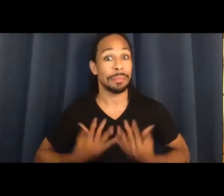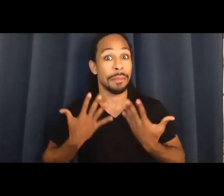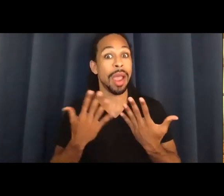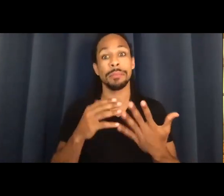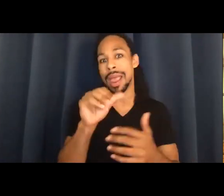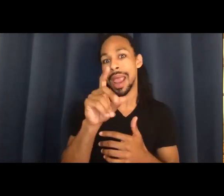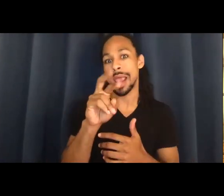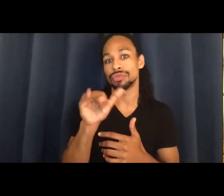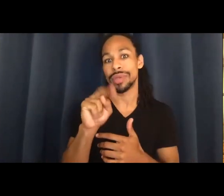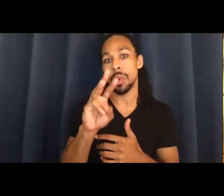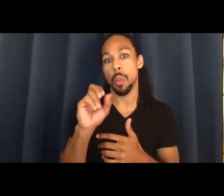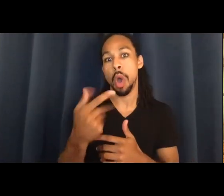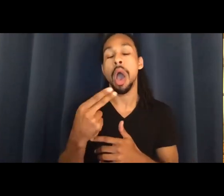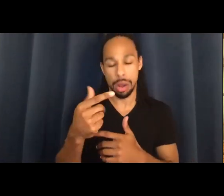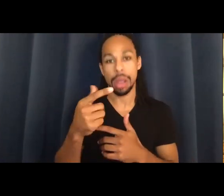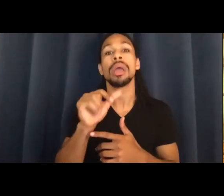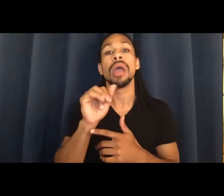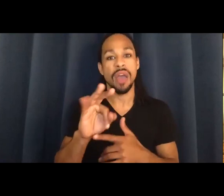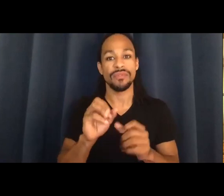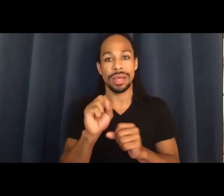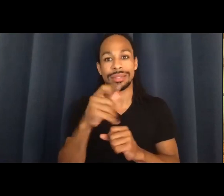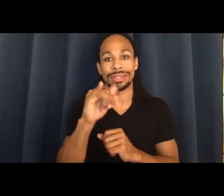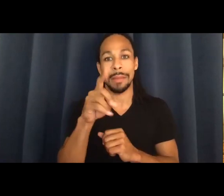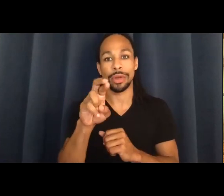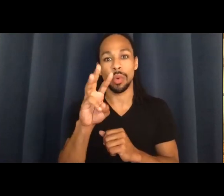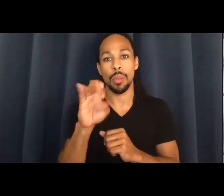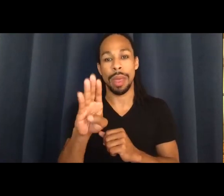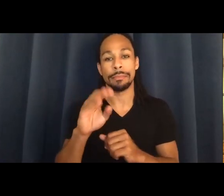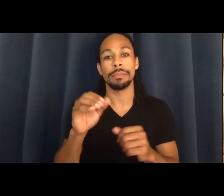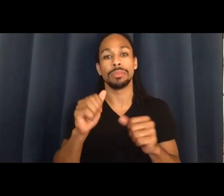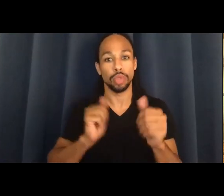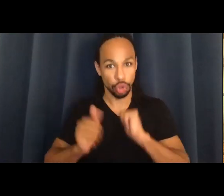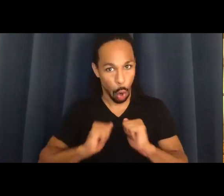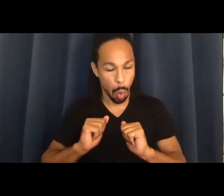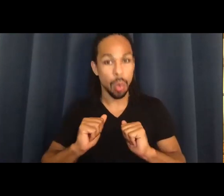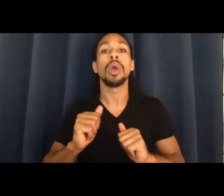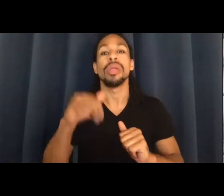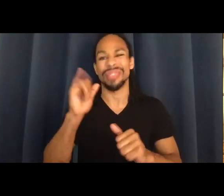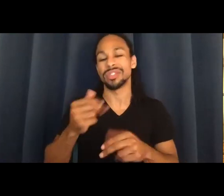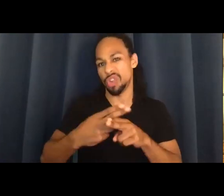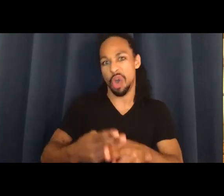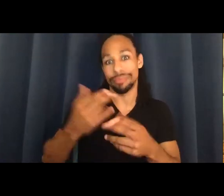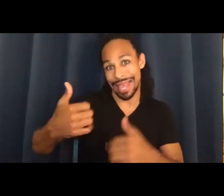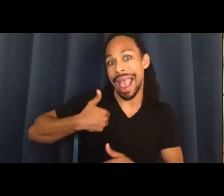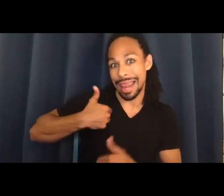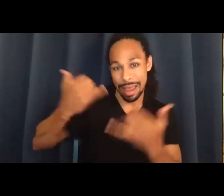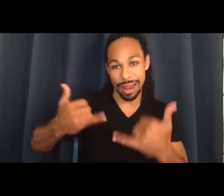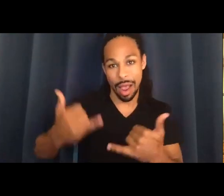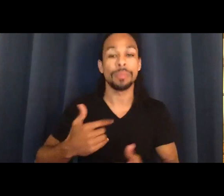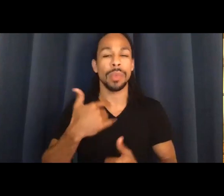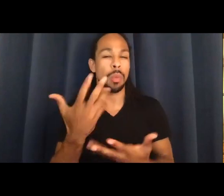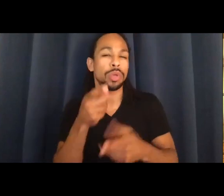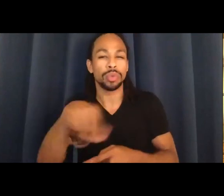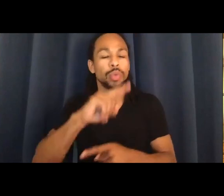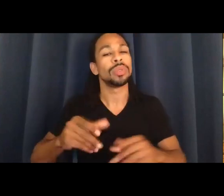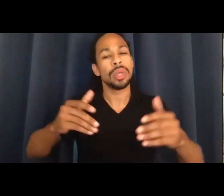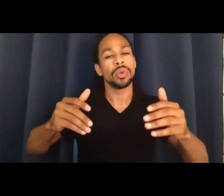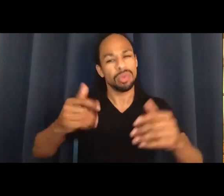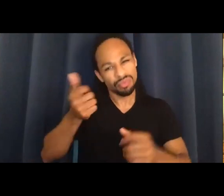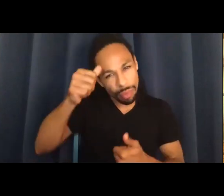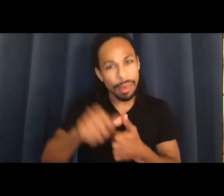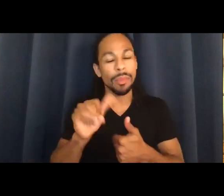called Canada, I invite us to consider the legacy of colonizations embedded with technologies, structures, and ways of thinking we use every day.